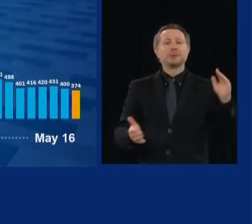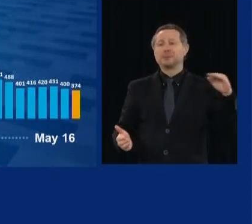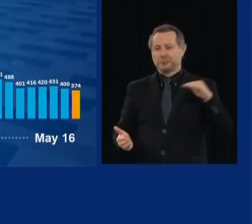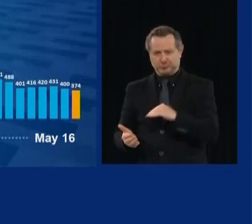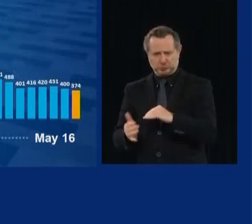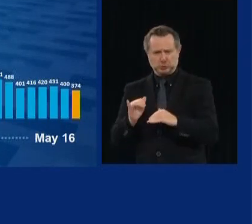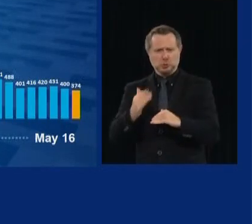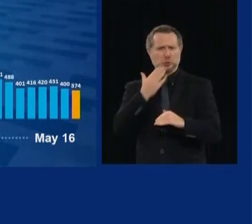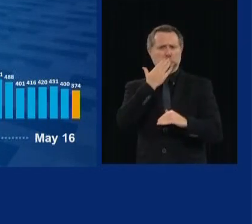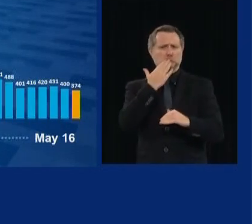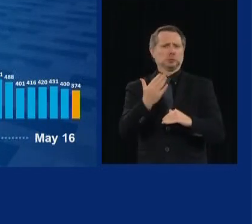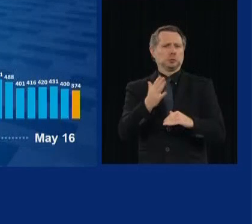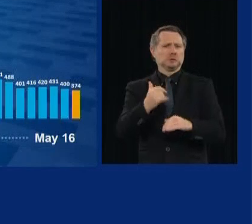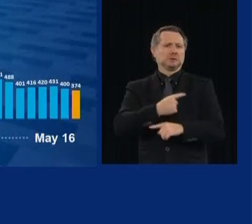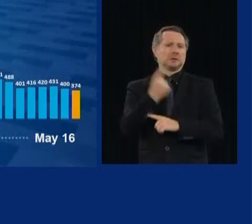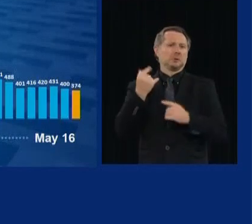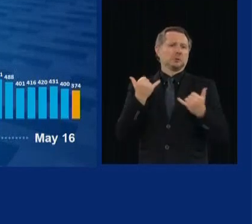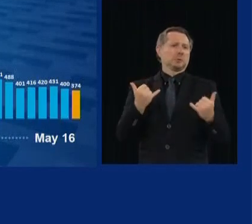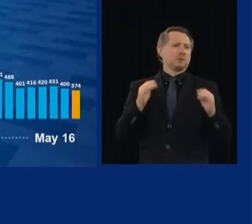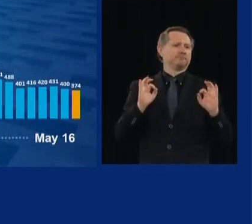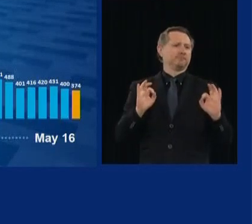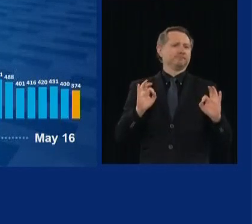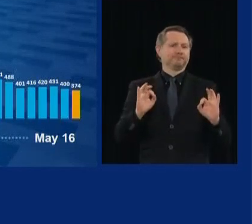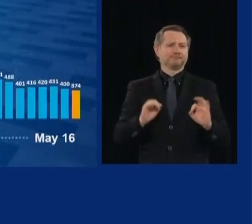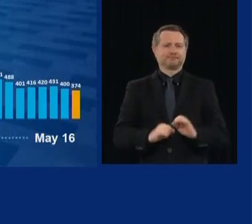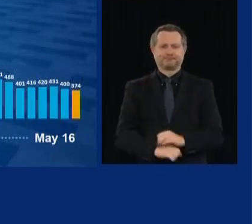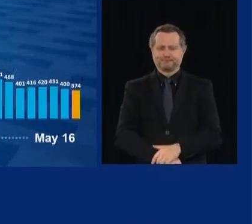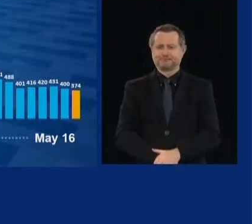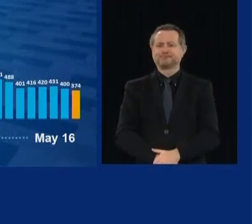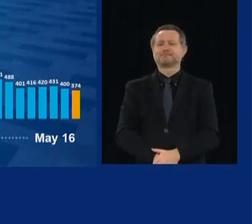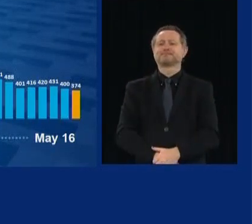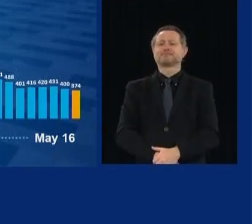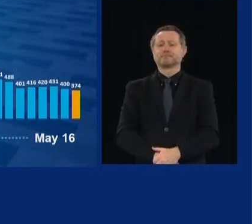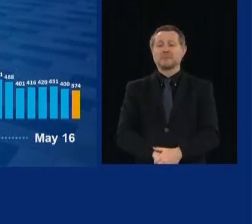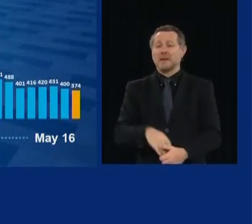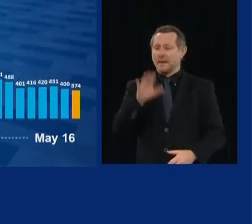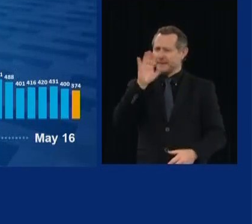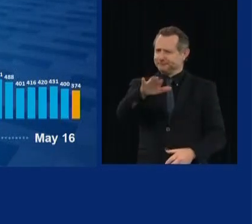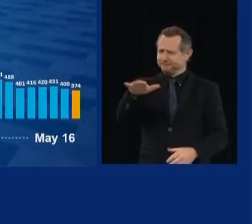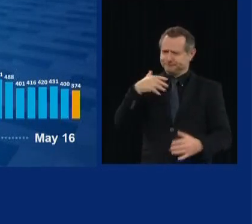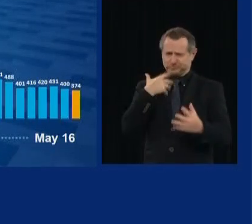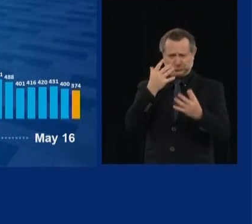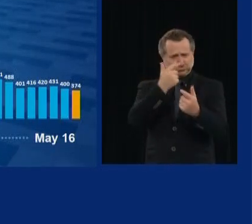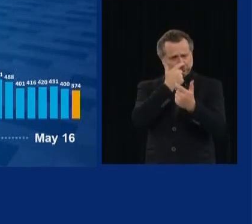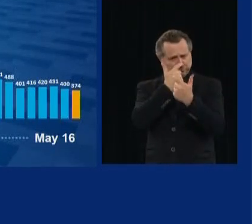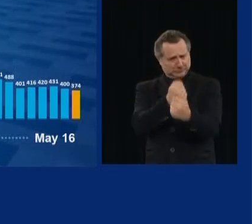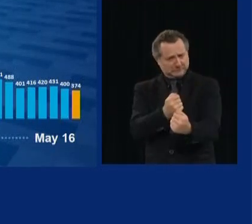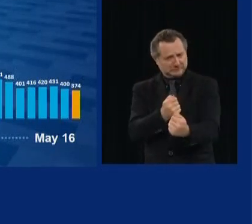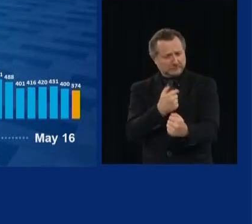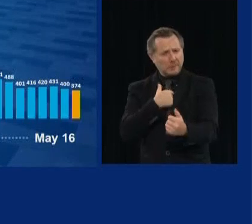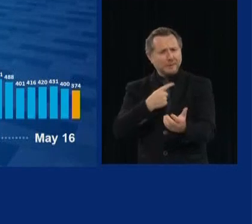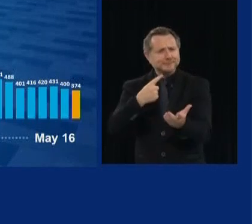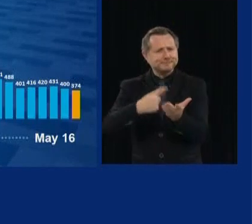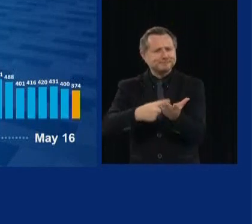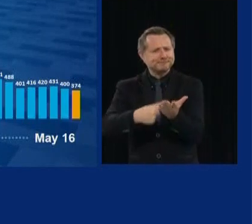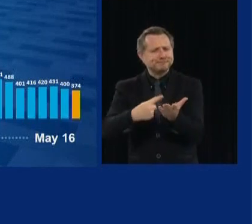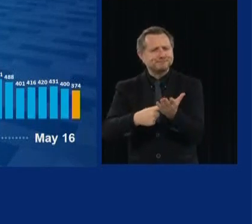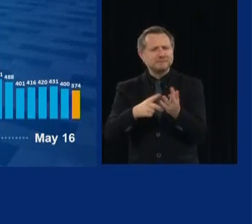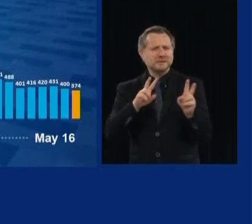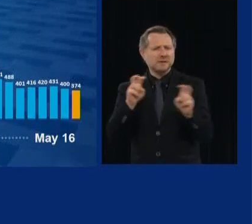IS DOWN AND NEW HOSPITALIZATIONS ARE DOWN. SO IT'S A GOOD DAY ACROSS THE